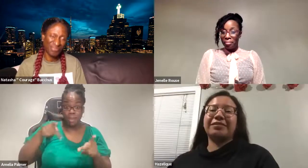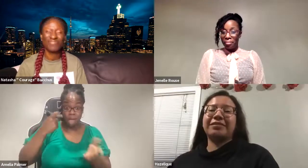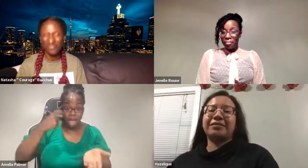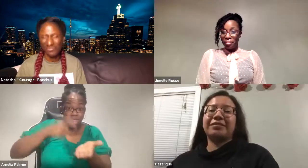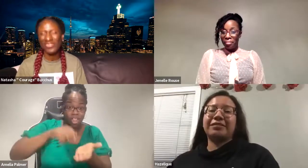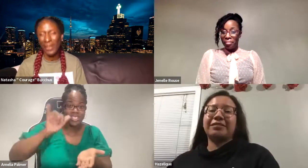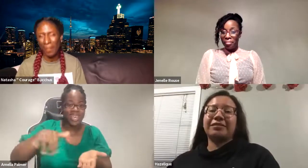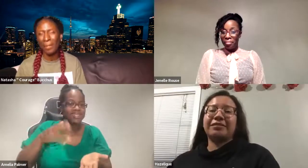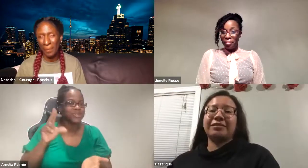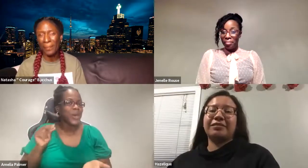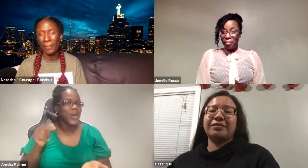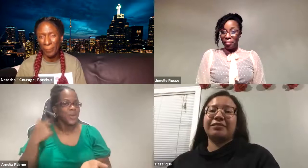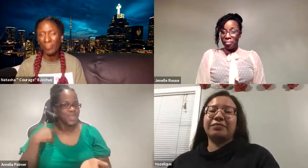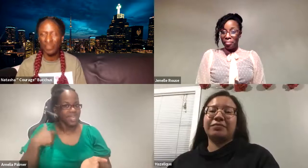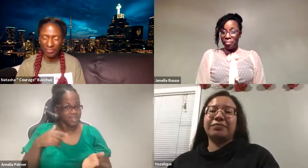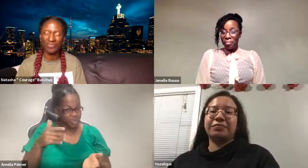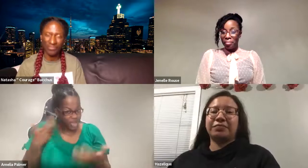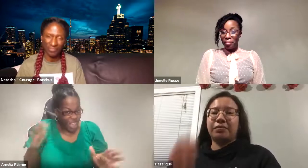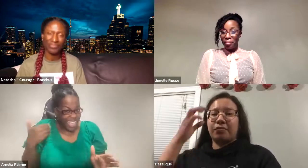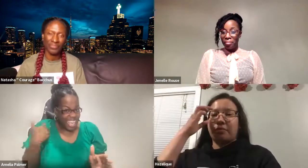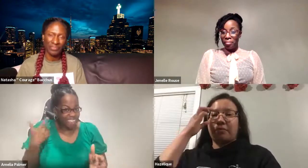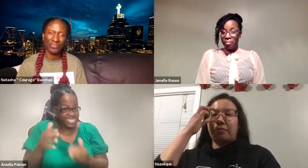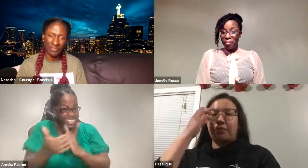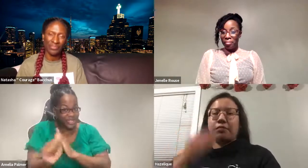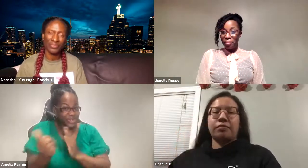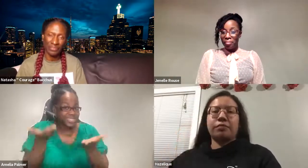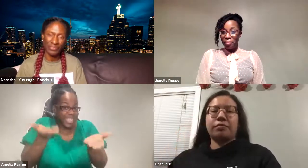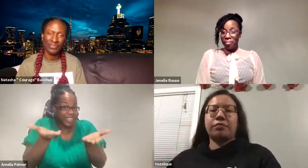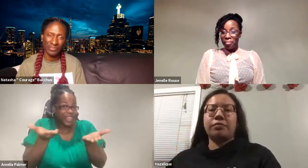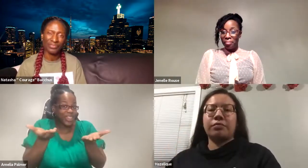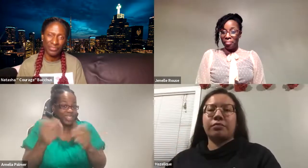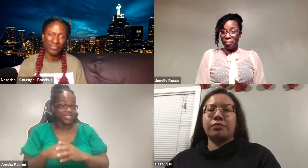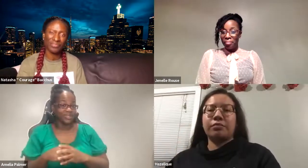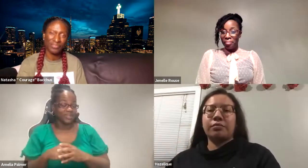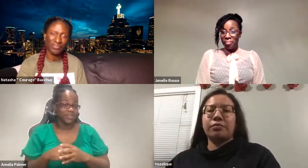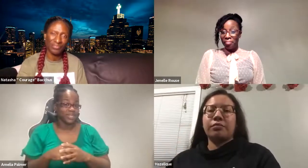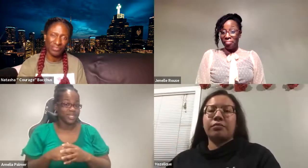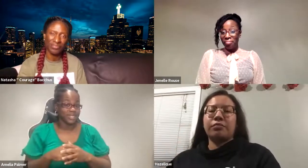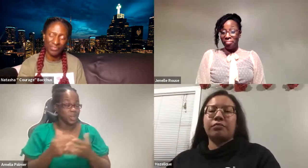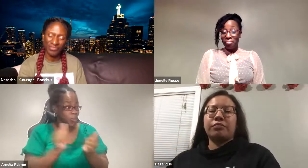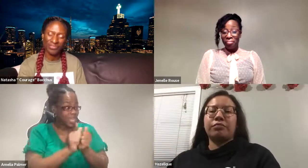people and non-deaf people don't recognize that. we have that skill as deaf individuals to be able